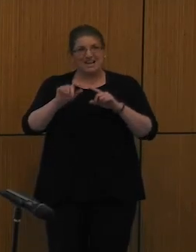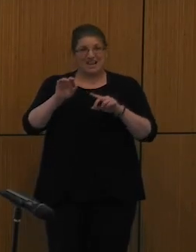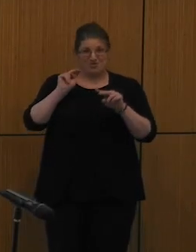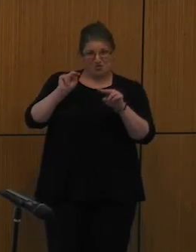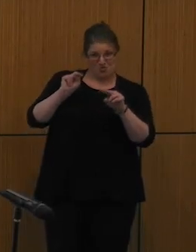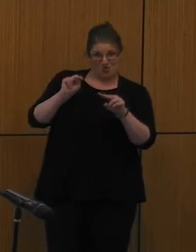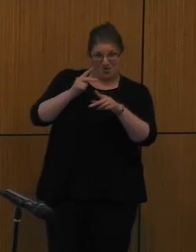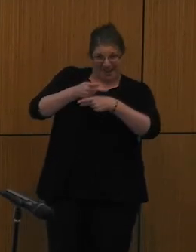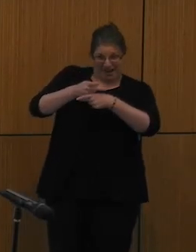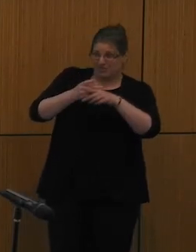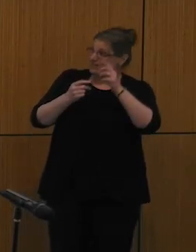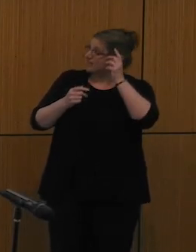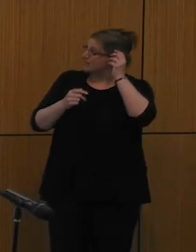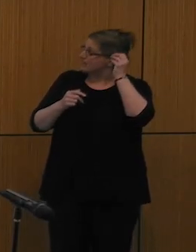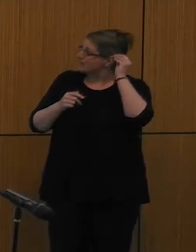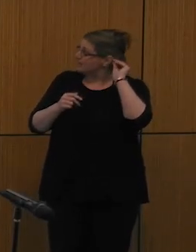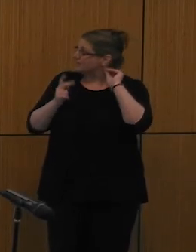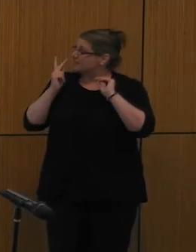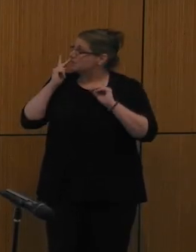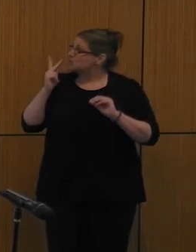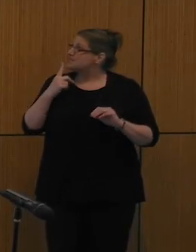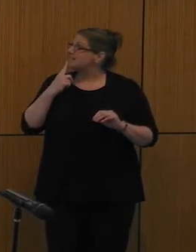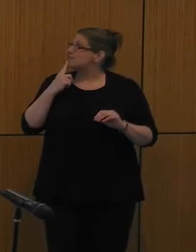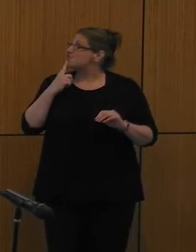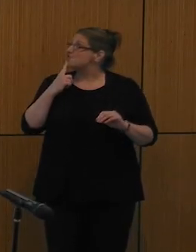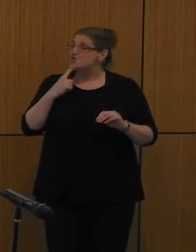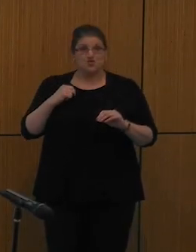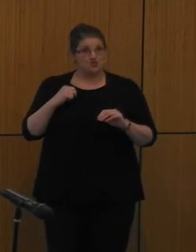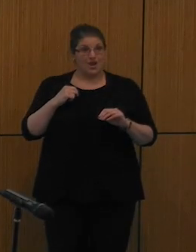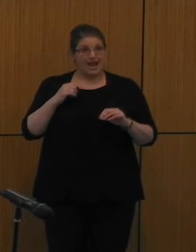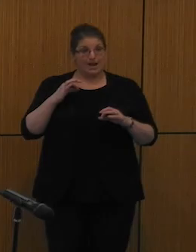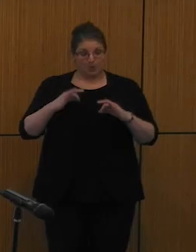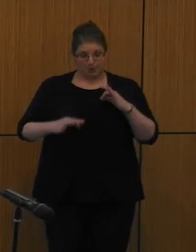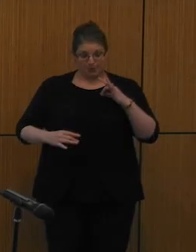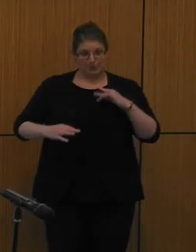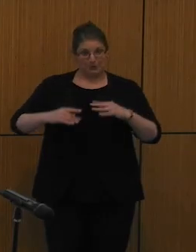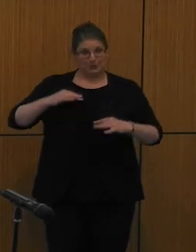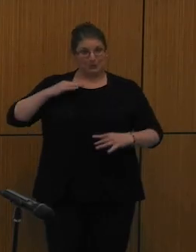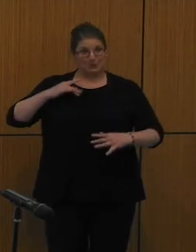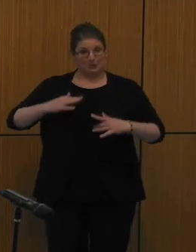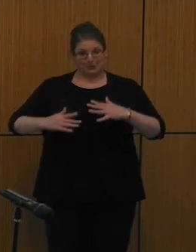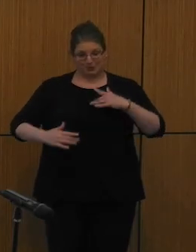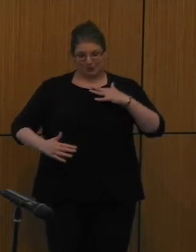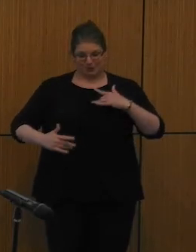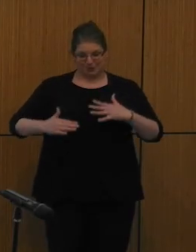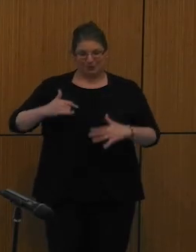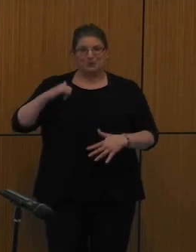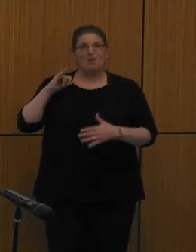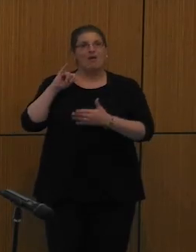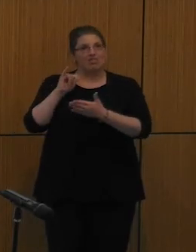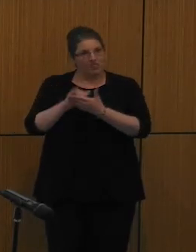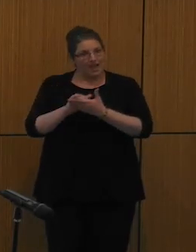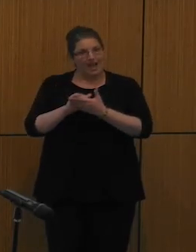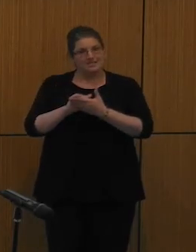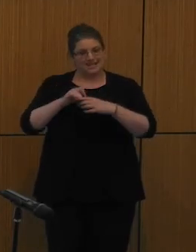the image here, you see the little red dots moving up and down, right? Those are kind of the directions that the electrical signals are taking.